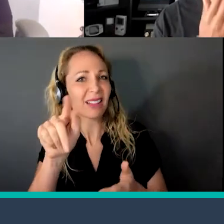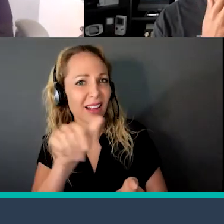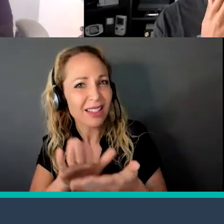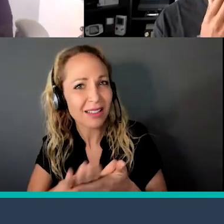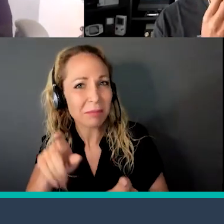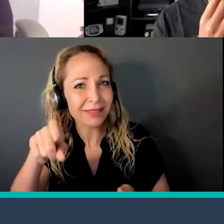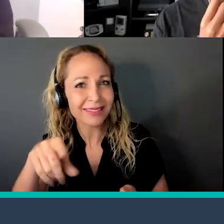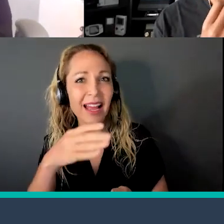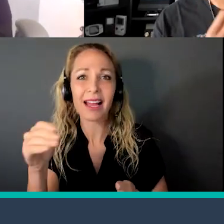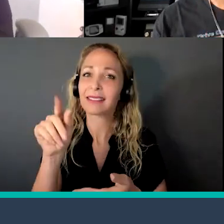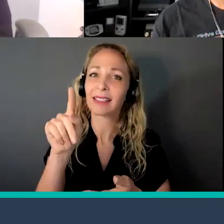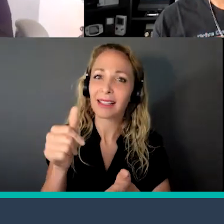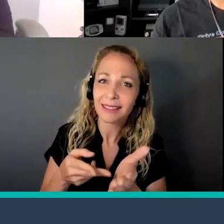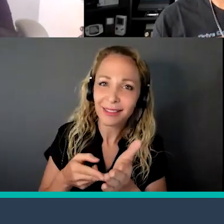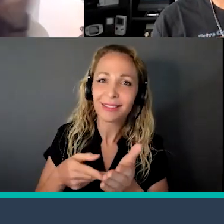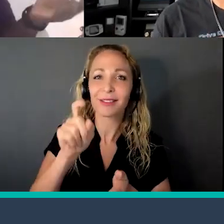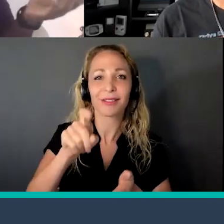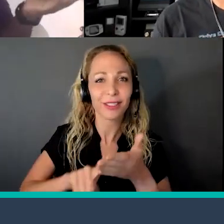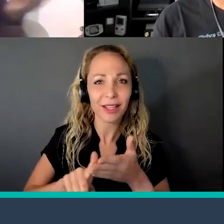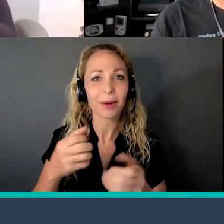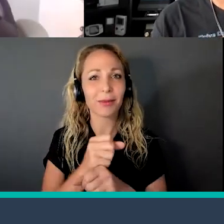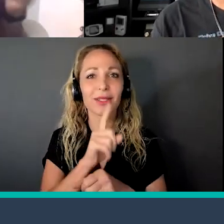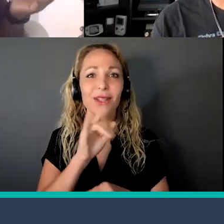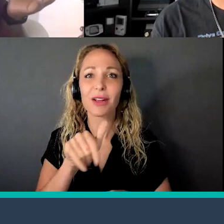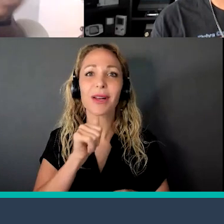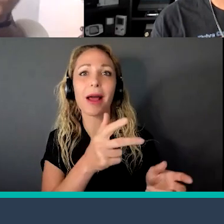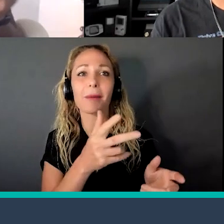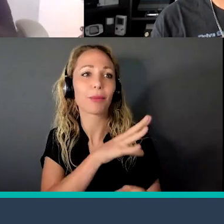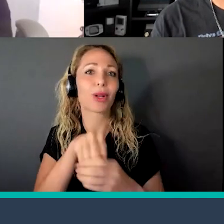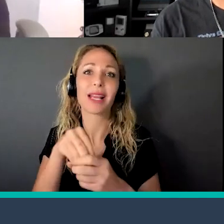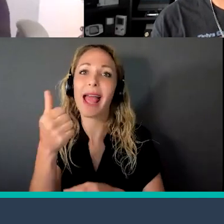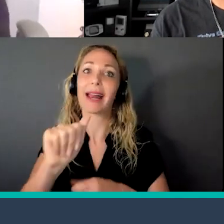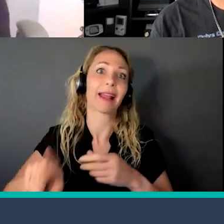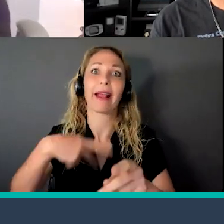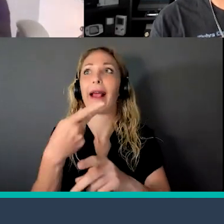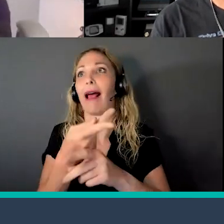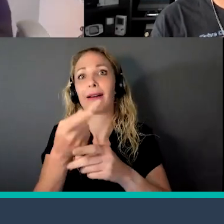WE DON'T WANT TO PULL IN ANY OLD KIND OF STUFF. ULTIMATELY THAT'S HOW IT WORKS.